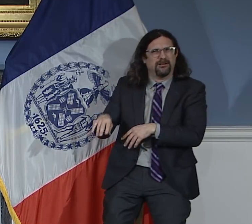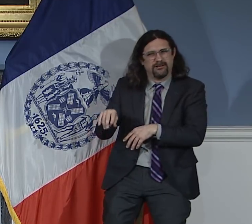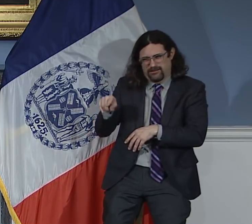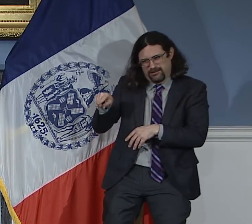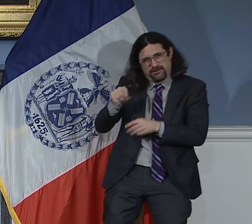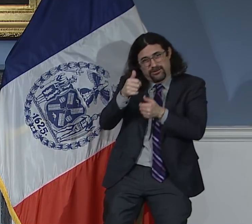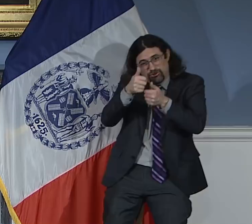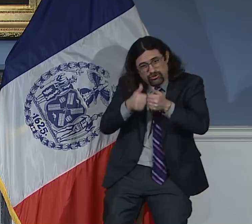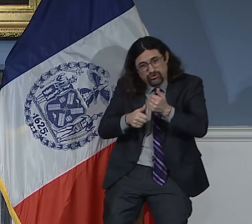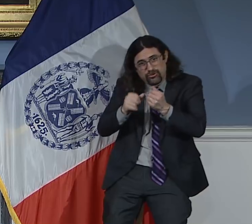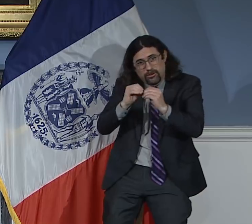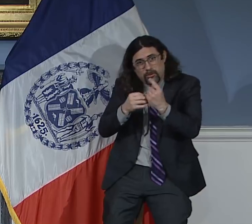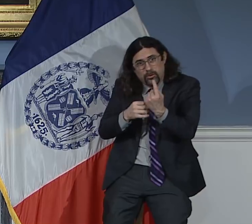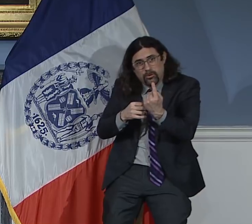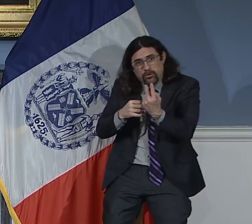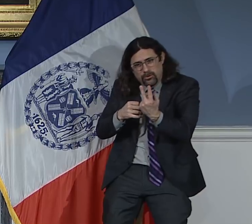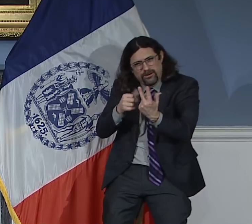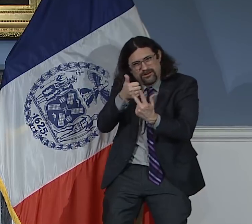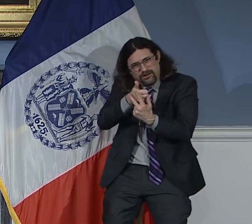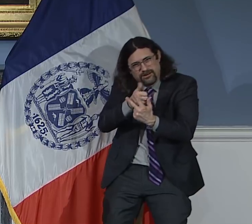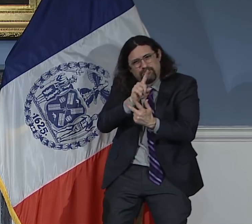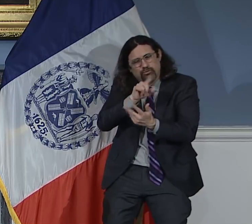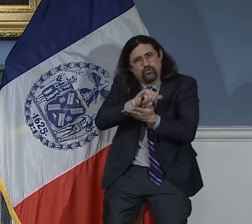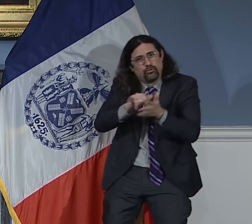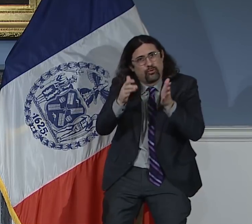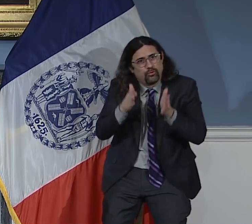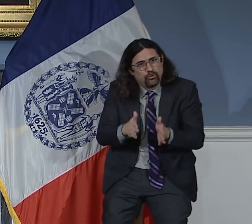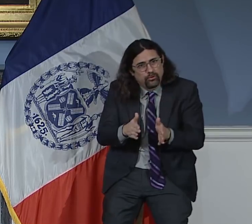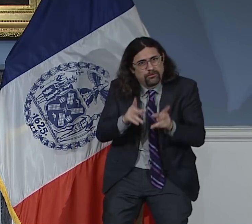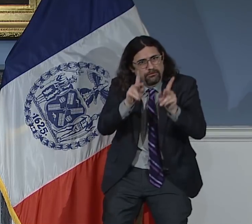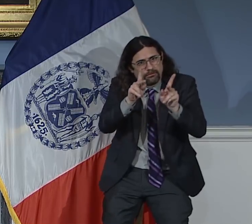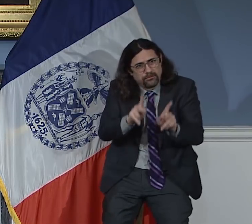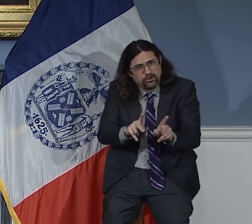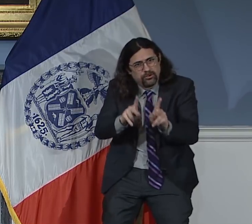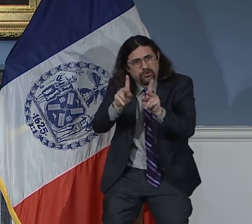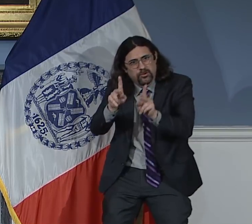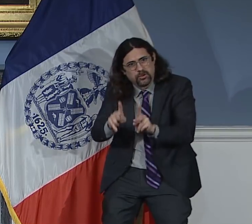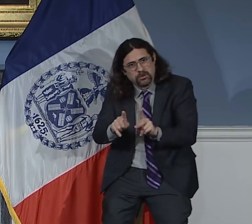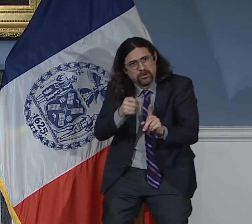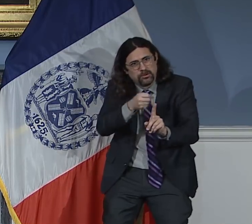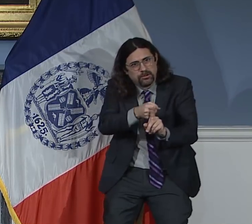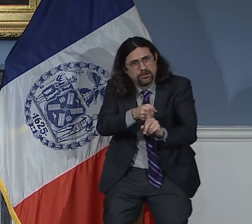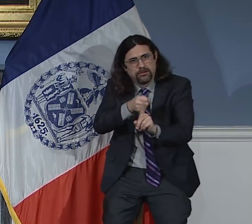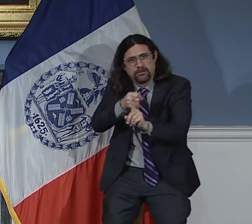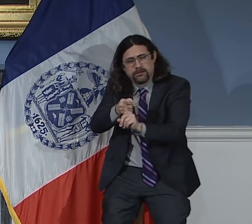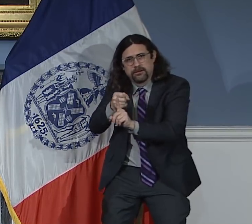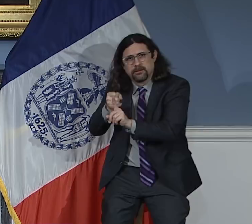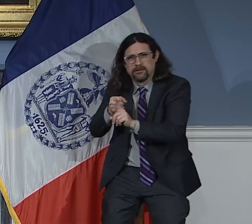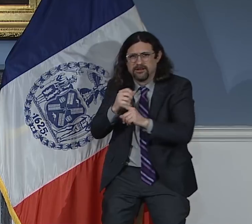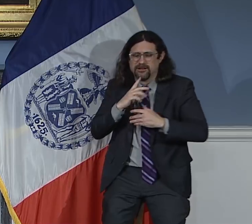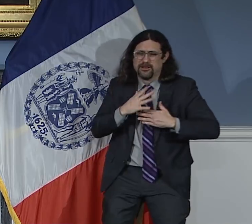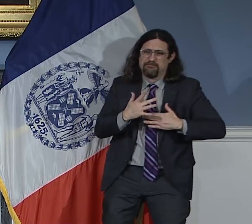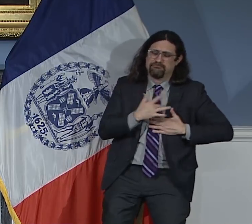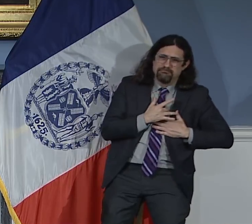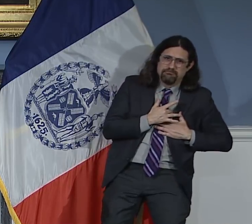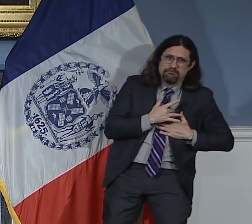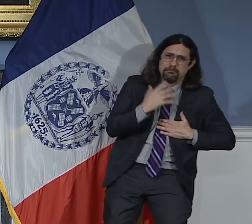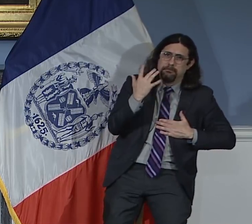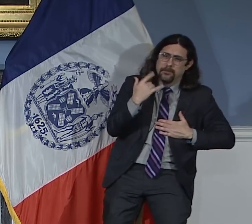DISEASE, ANOTHER FAMILY, AND THAT'S WHAT I FEEL. WE'RE WATCHING A CRISIS THAT IS REALLY, REALLY AFFECTING THE